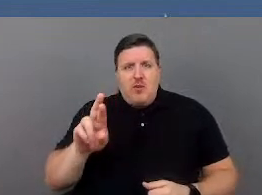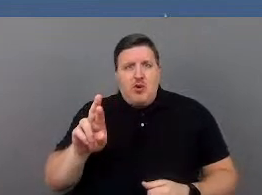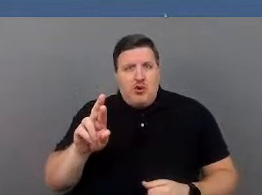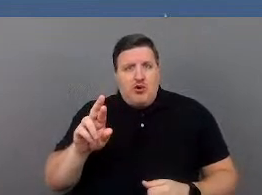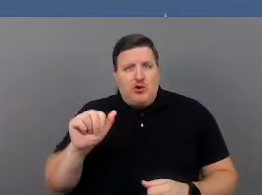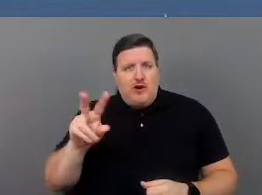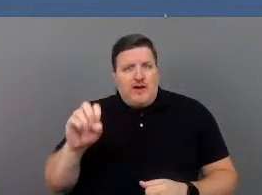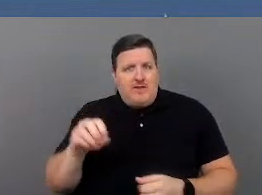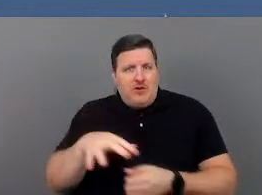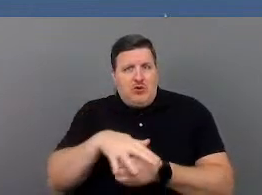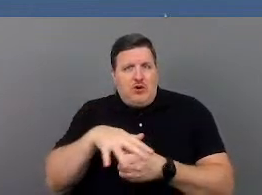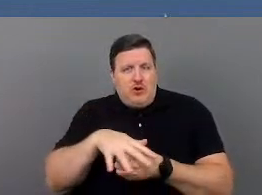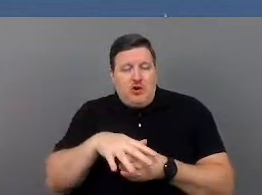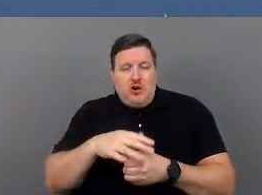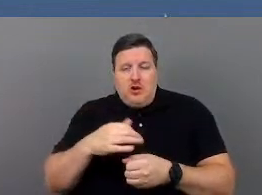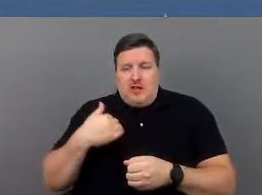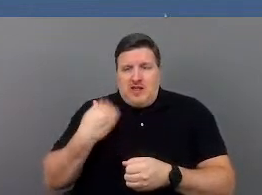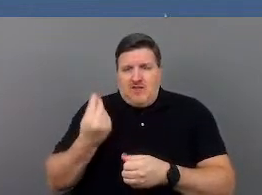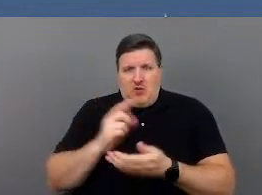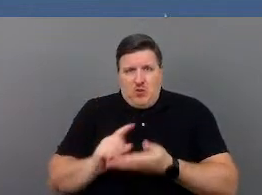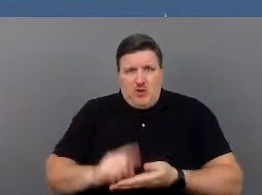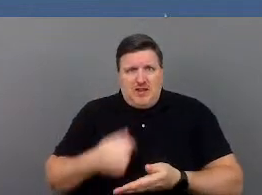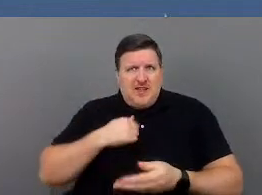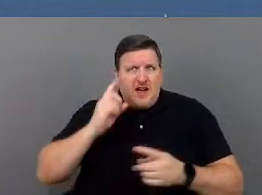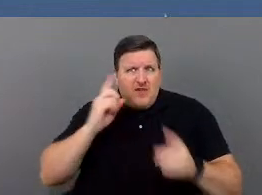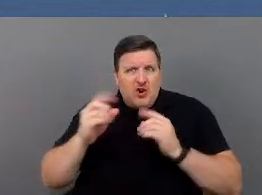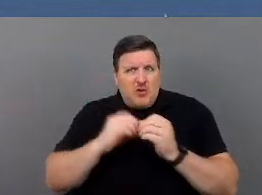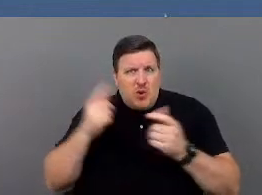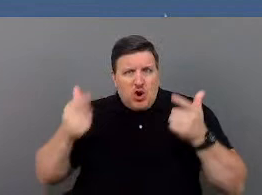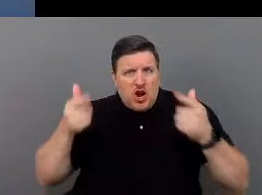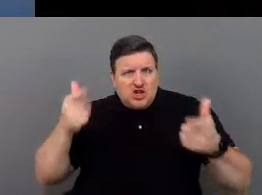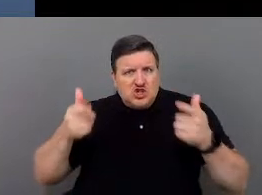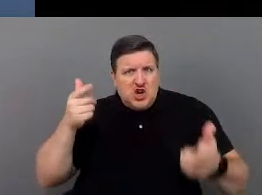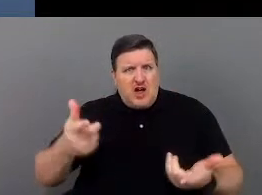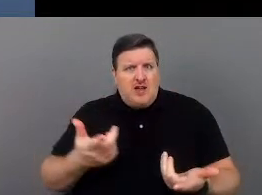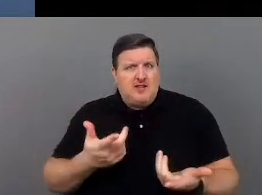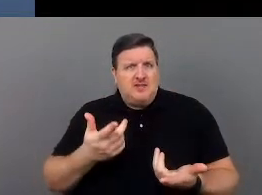[ALARM] ≫ COUNCIL PRESIDENT THANK YOU, AND IF YOU'D